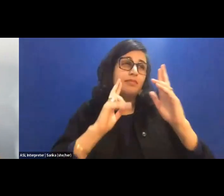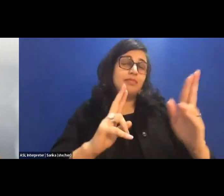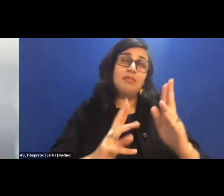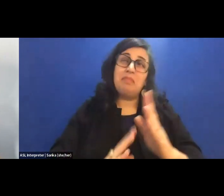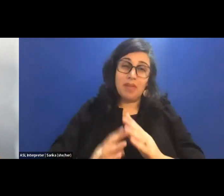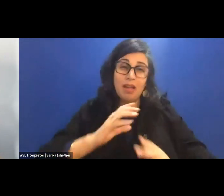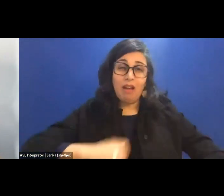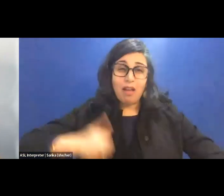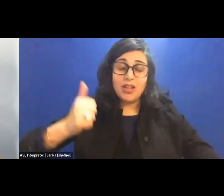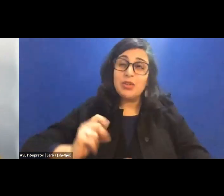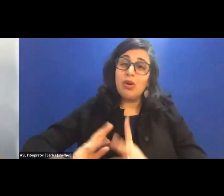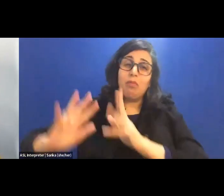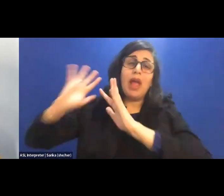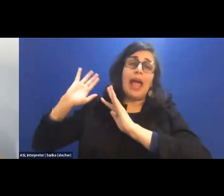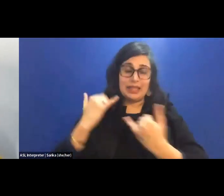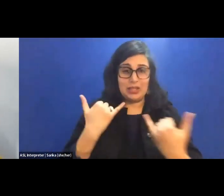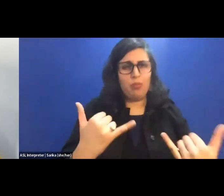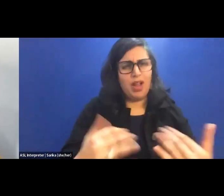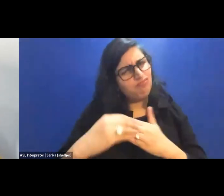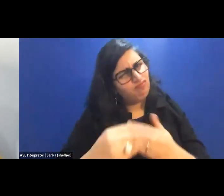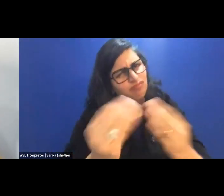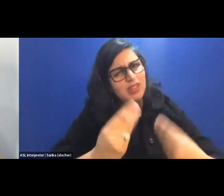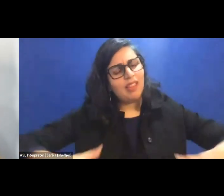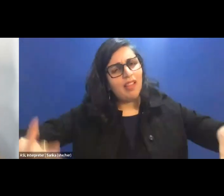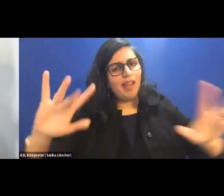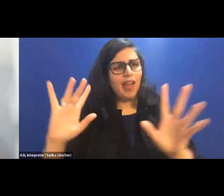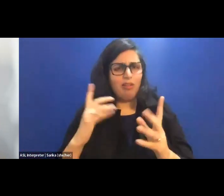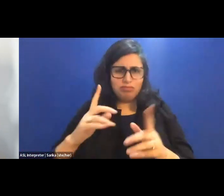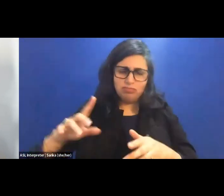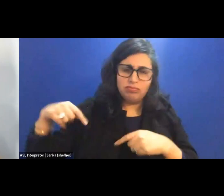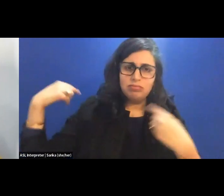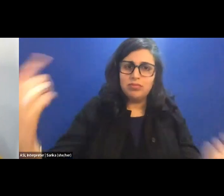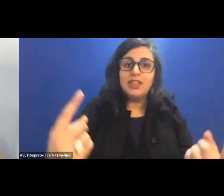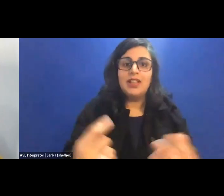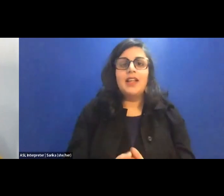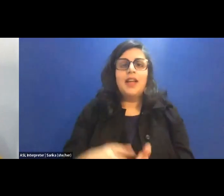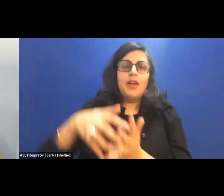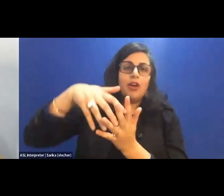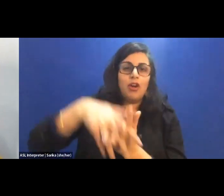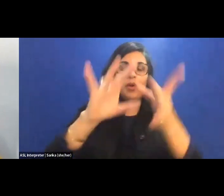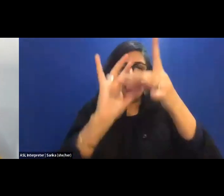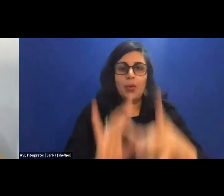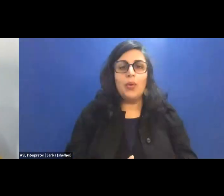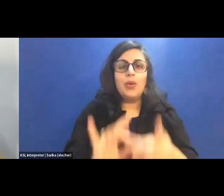Indigenous nations. We pay our respect to our elders, past and present, who have stewarded this land for